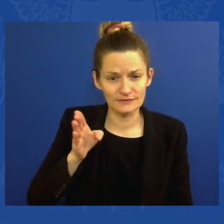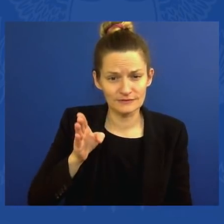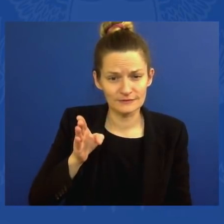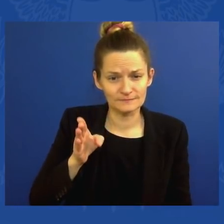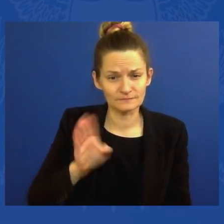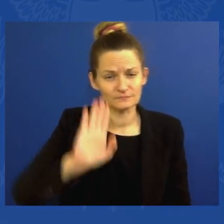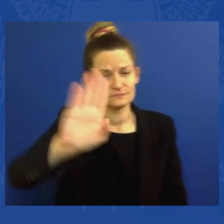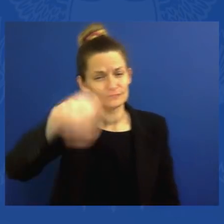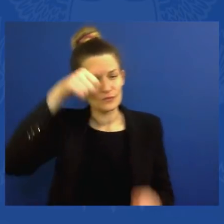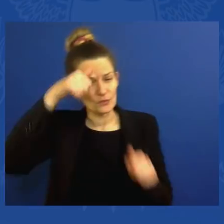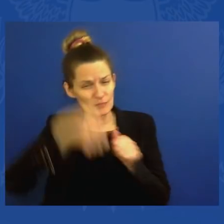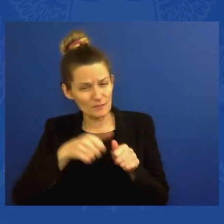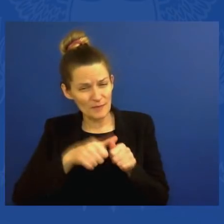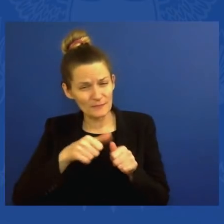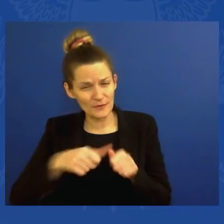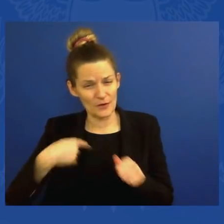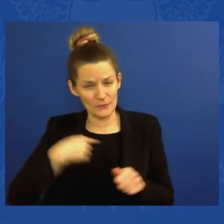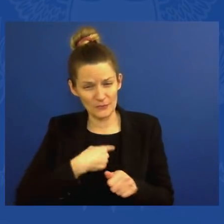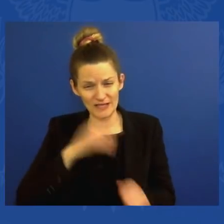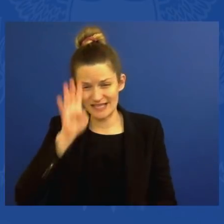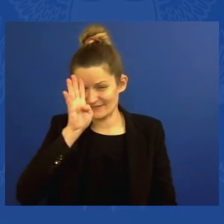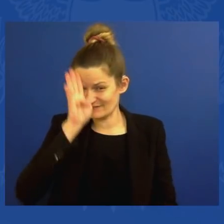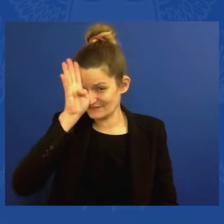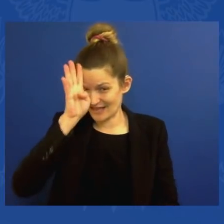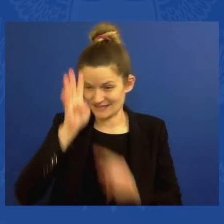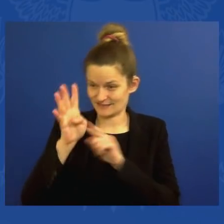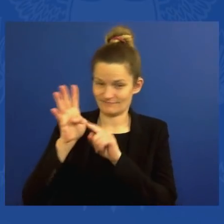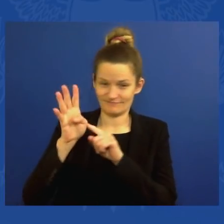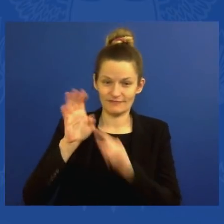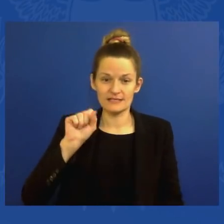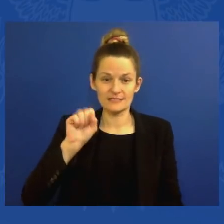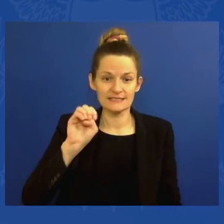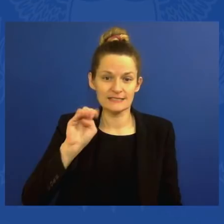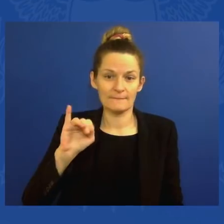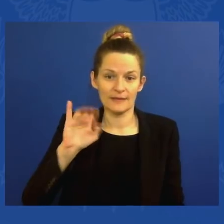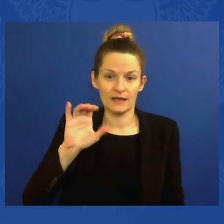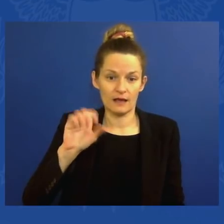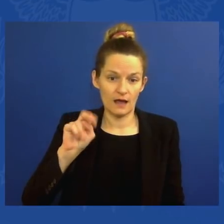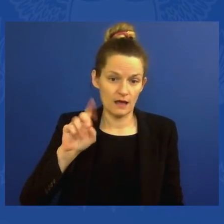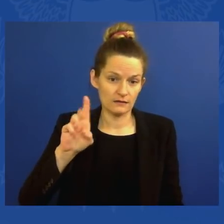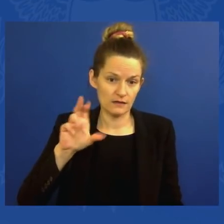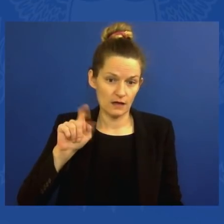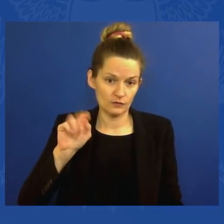We had to import them. We had to wait. It costs more. And that's what I mean when I say "dealing with the supply chains"